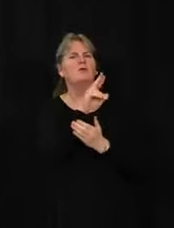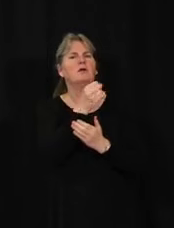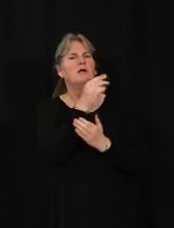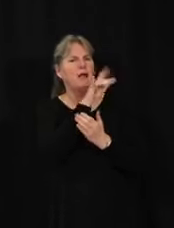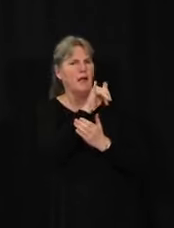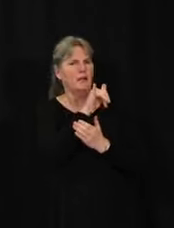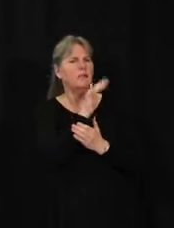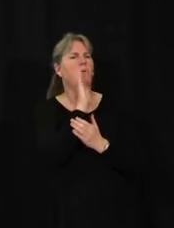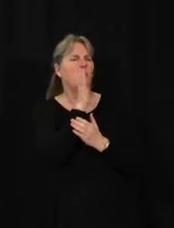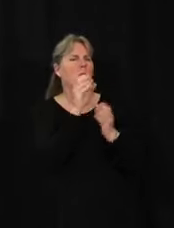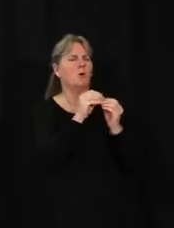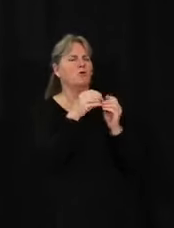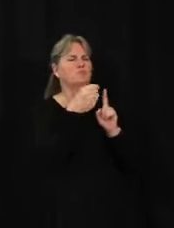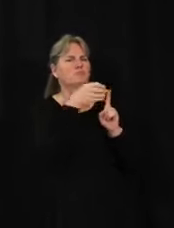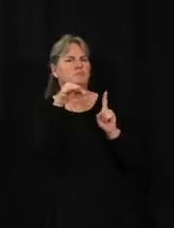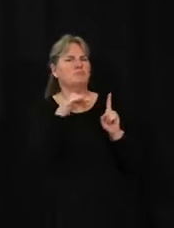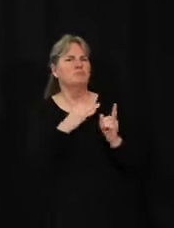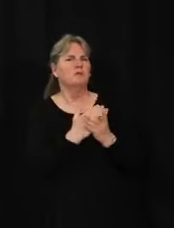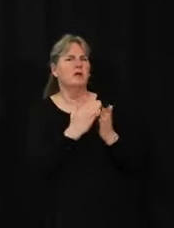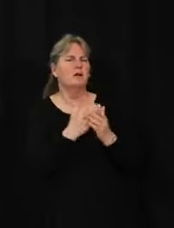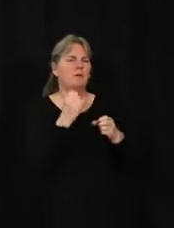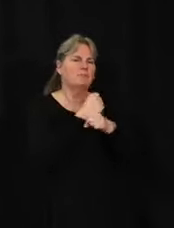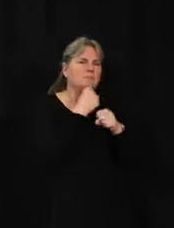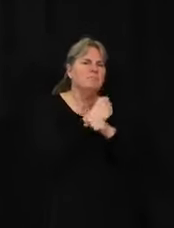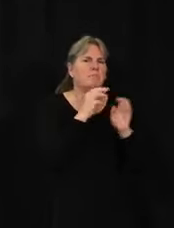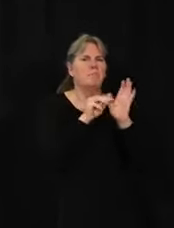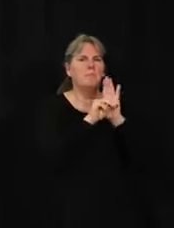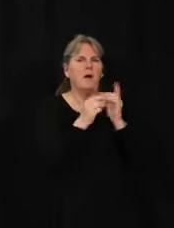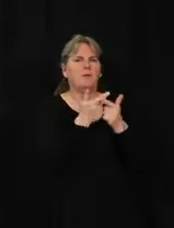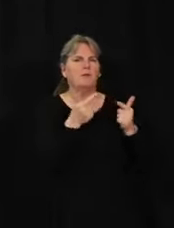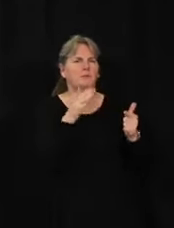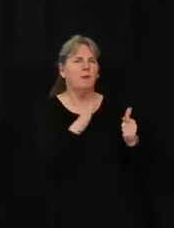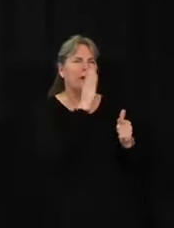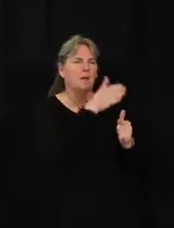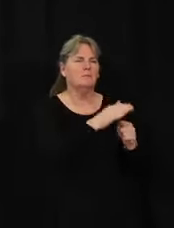details as well, to speak to that.